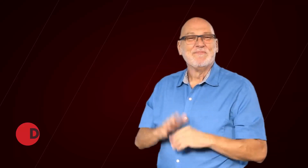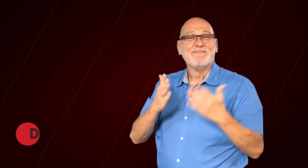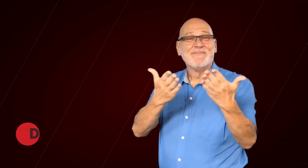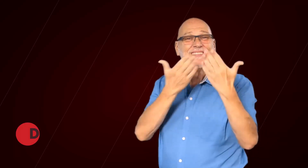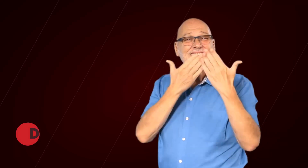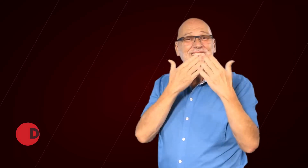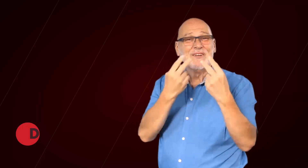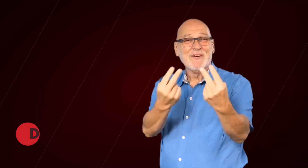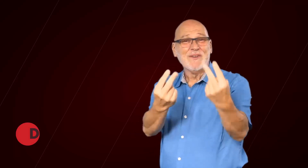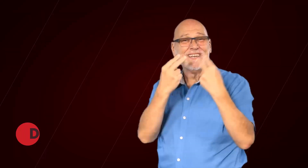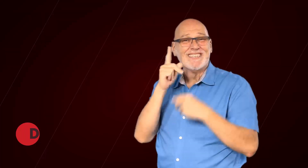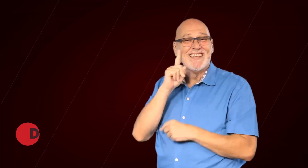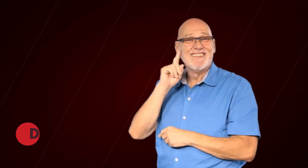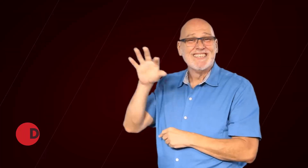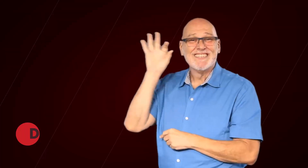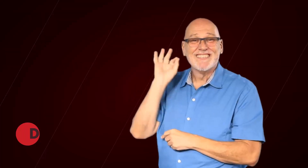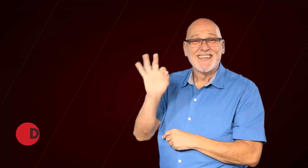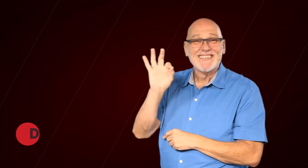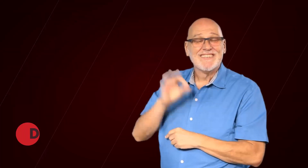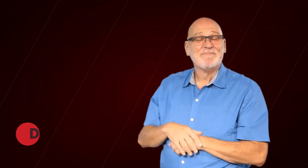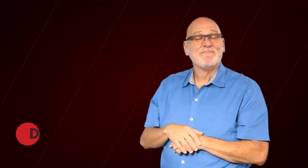Thank you for watching DeafDots.